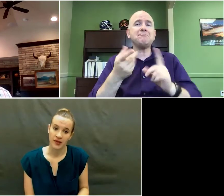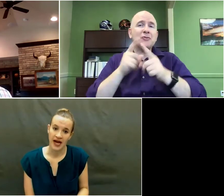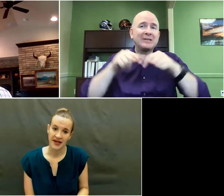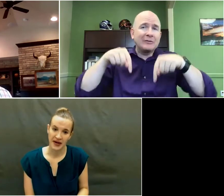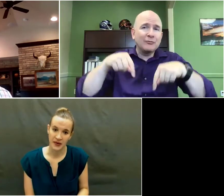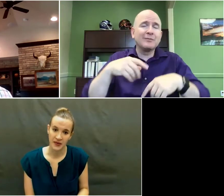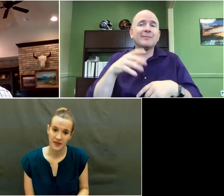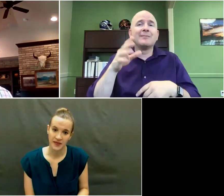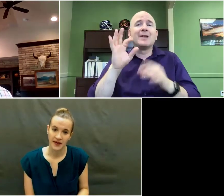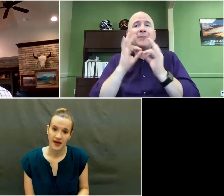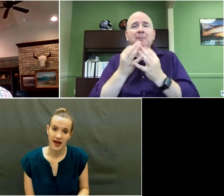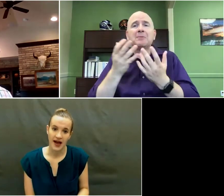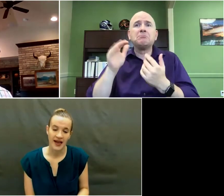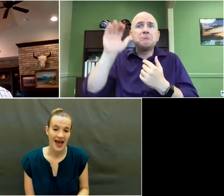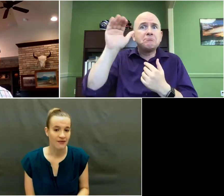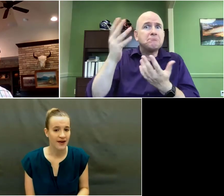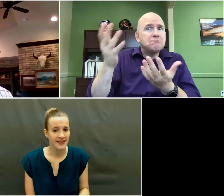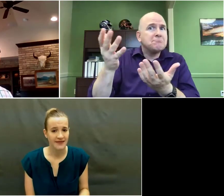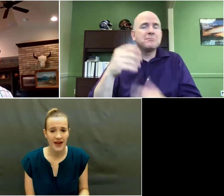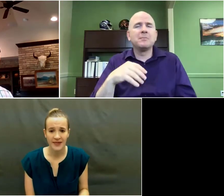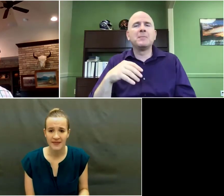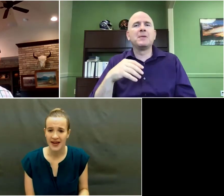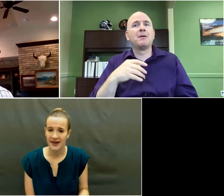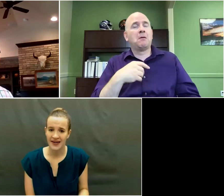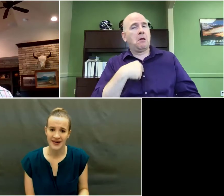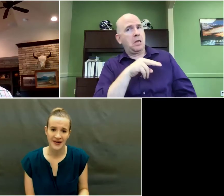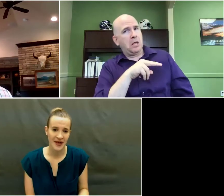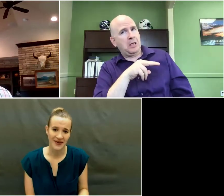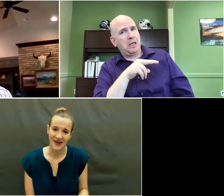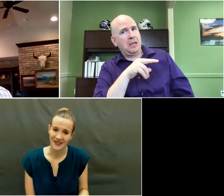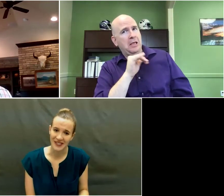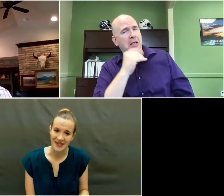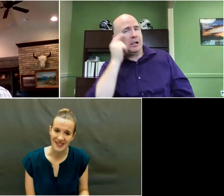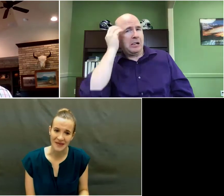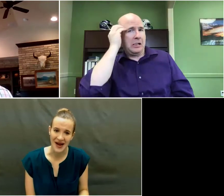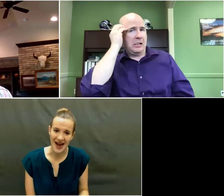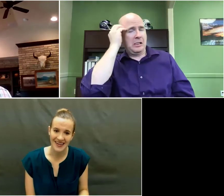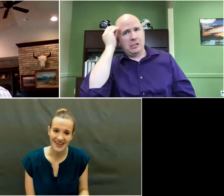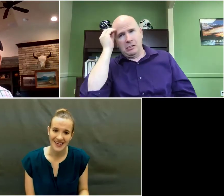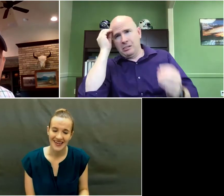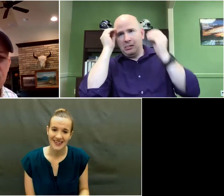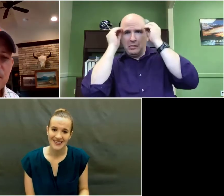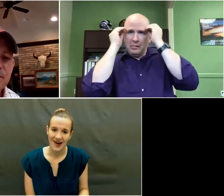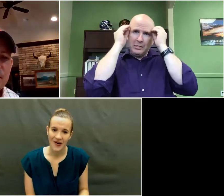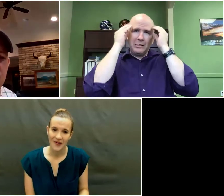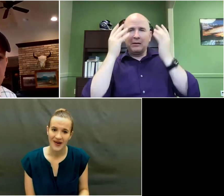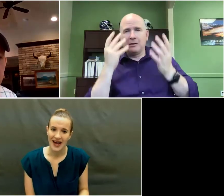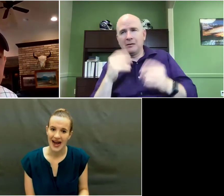in Idaho, I had friends and family back here in Idaho that were encouraging me to come back. So I